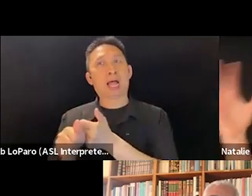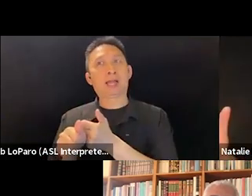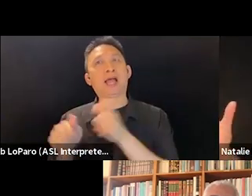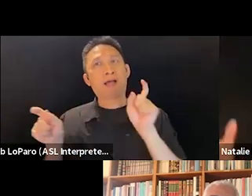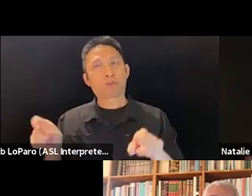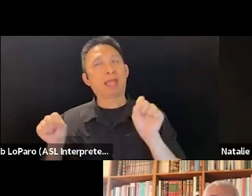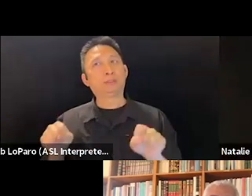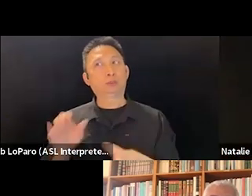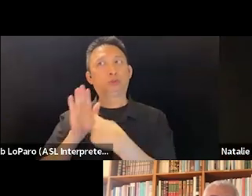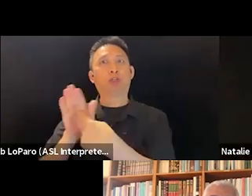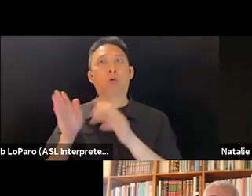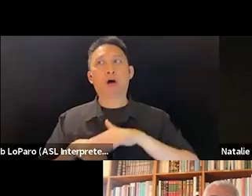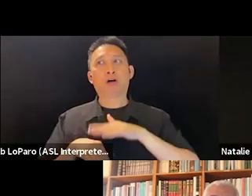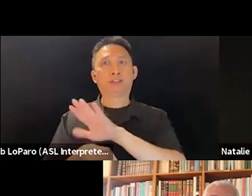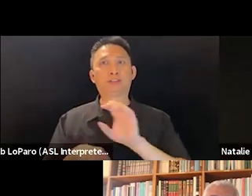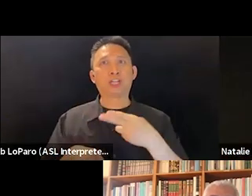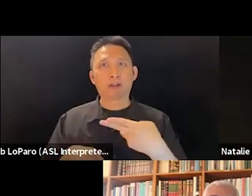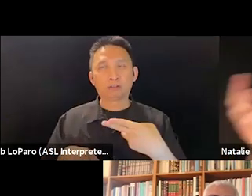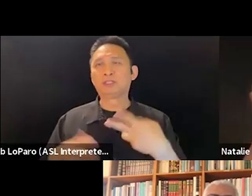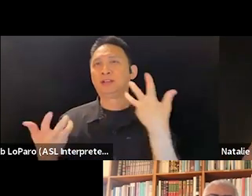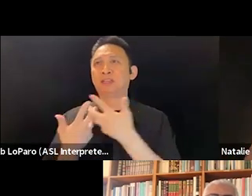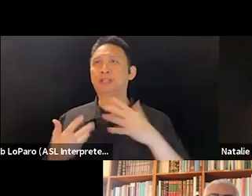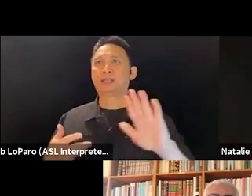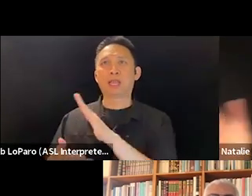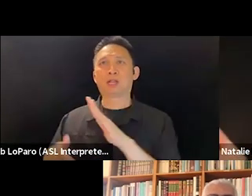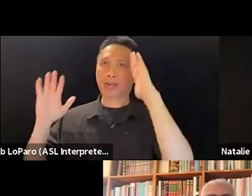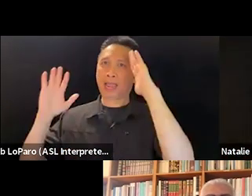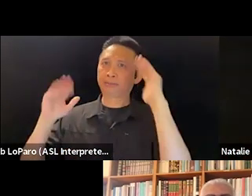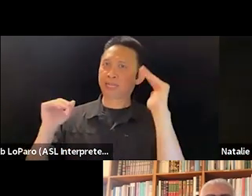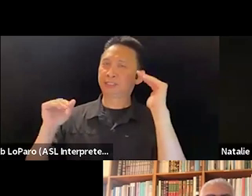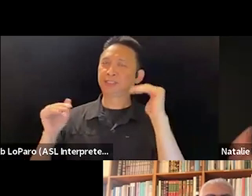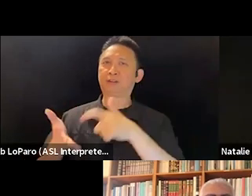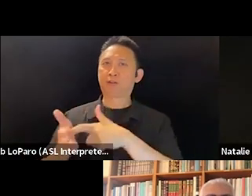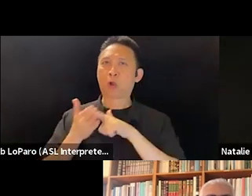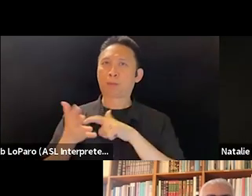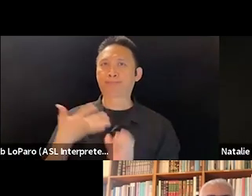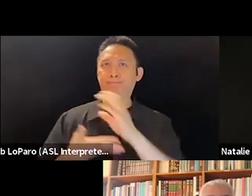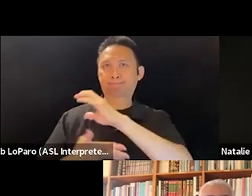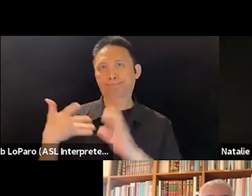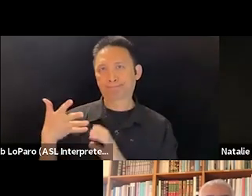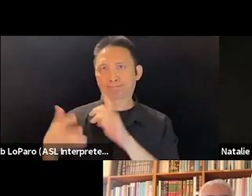and sort of fit their set of qualities and different things that go with their license to air.